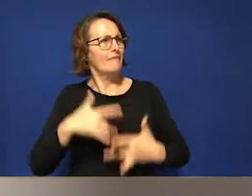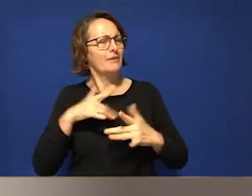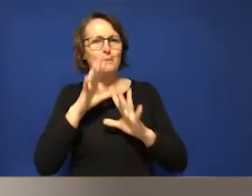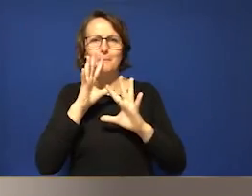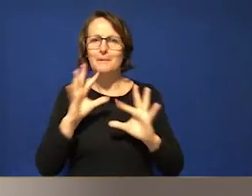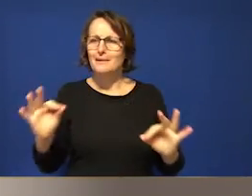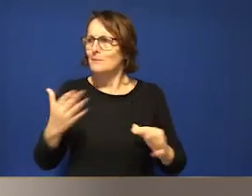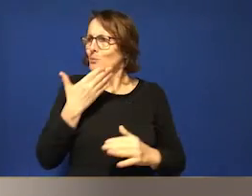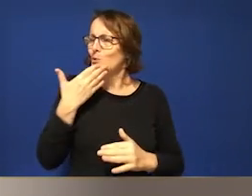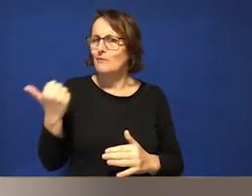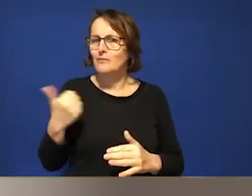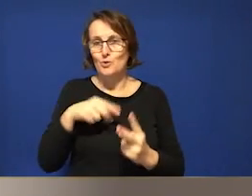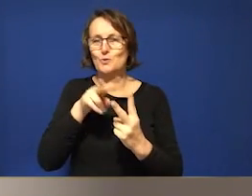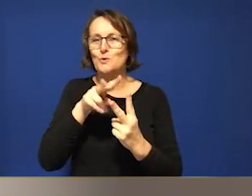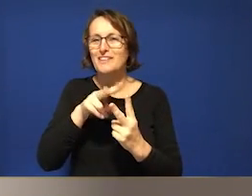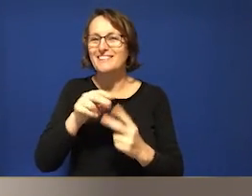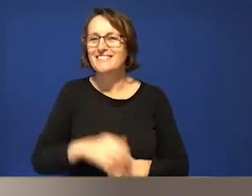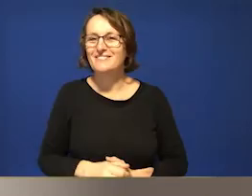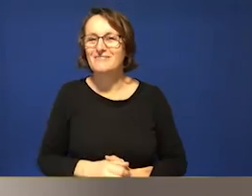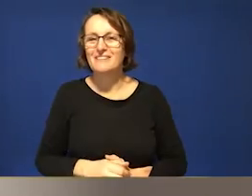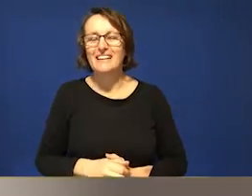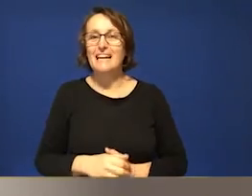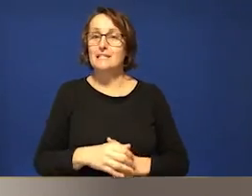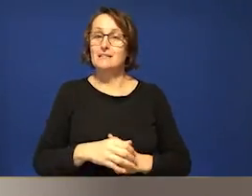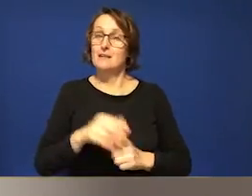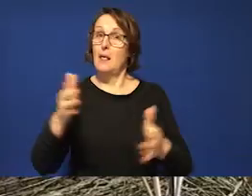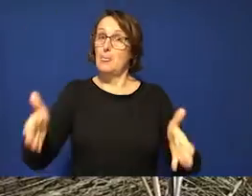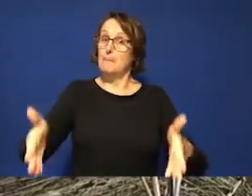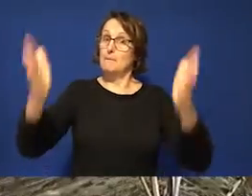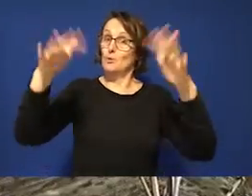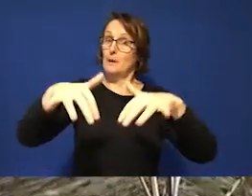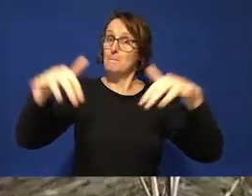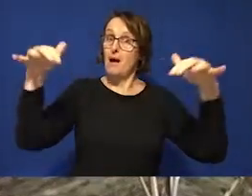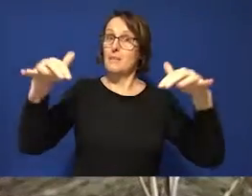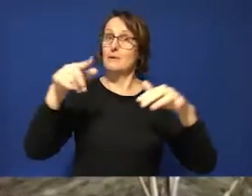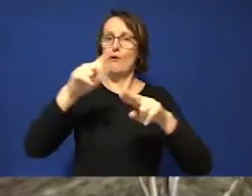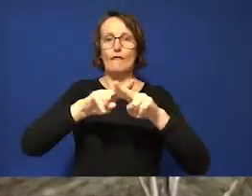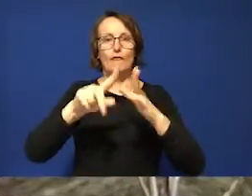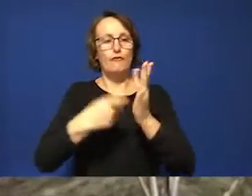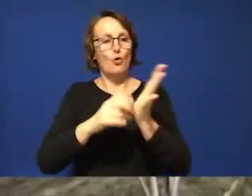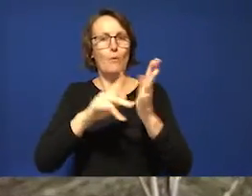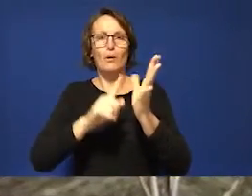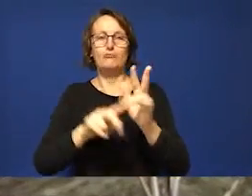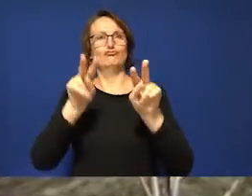So it's those two things. I think it's the formality and strength of the building as a civic statement on the street and then the beautiful garden,